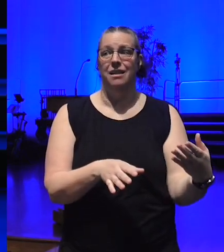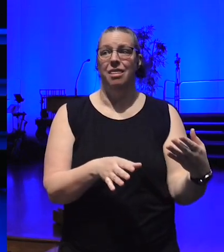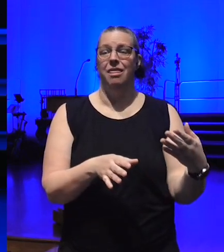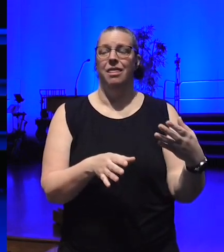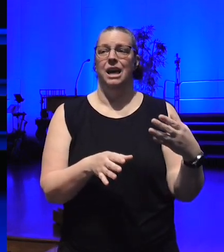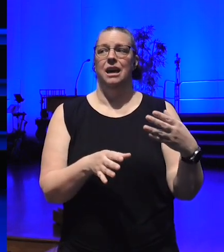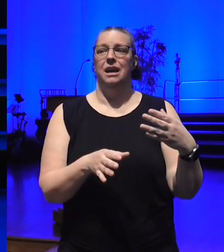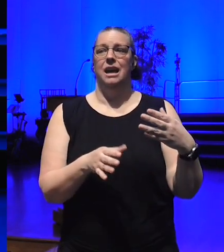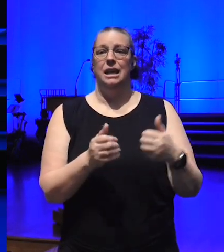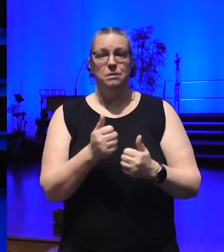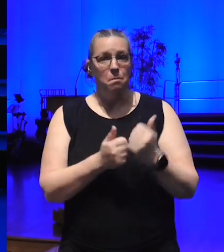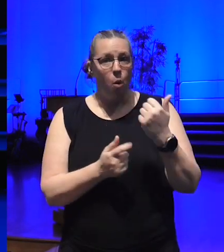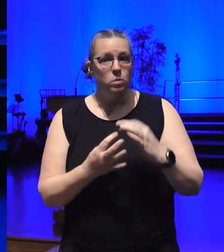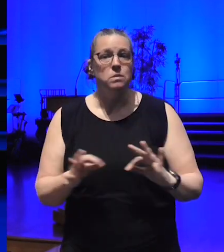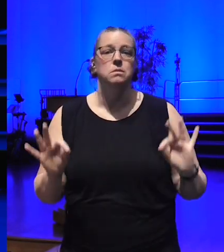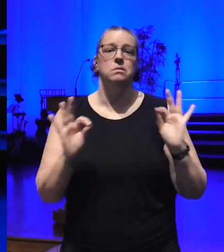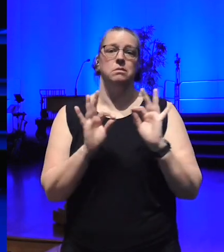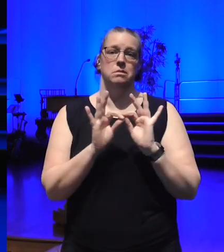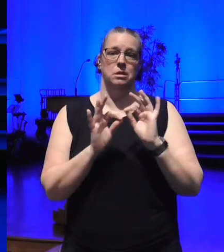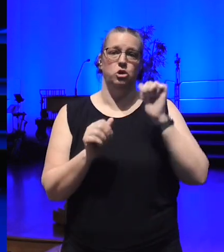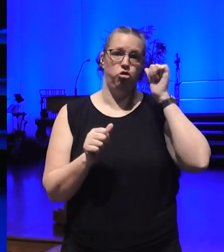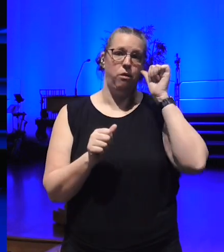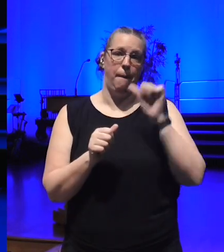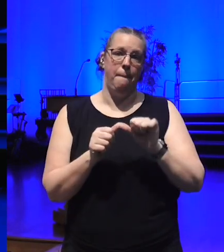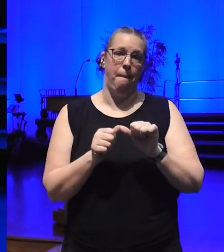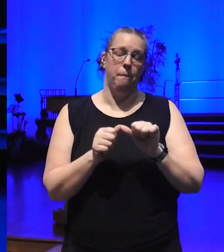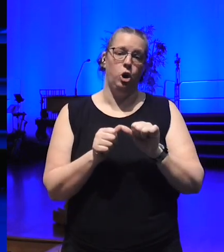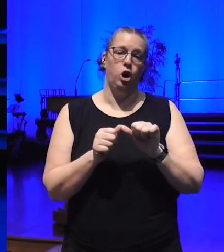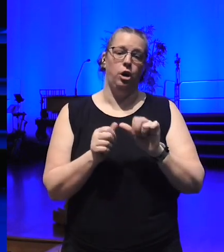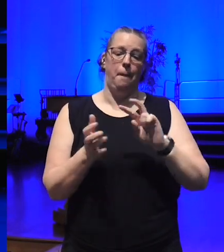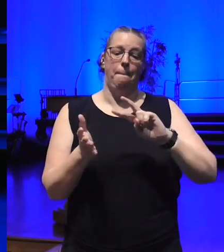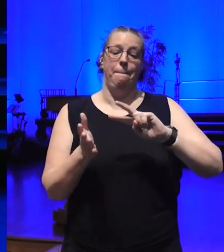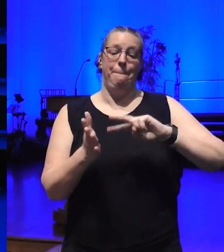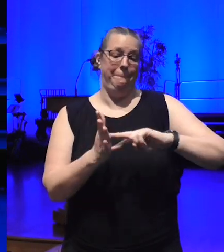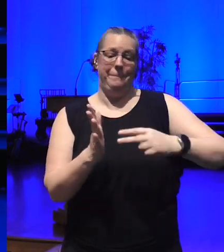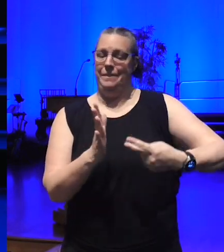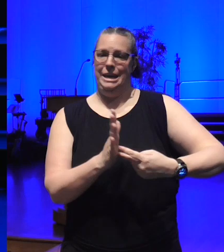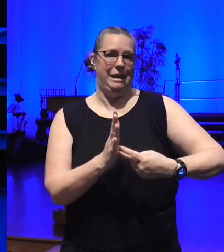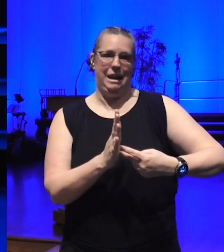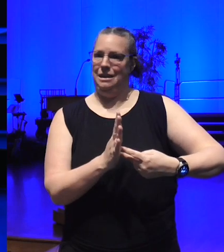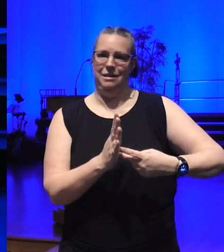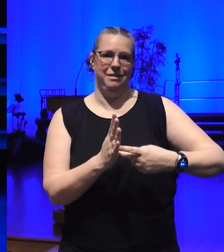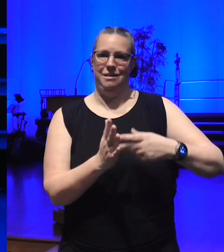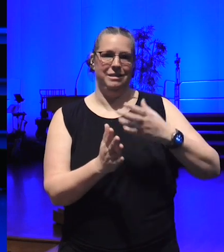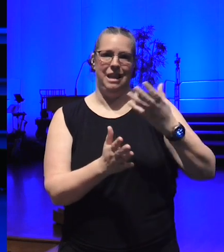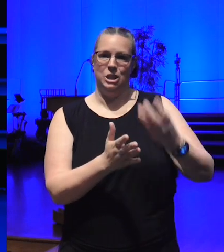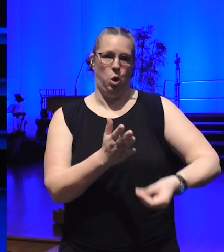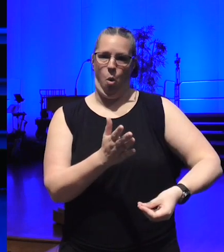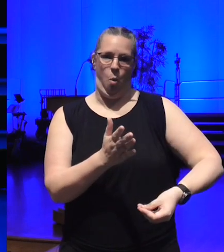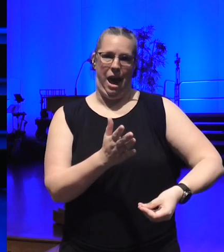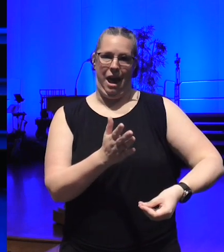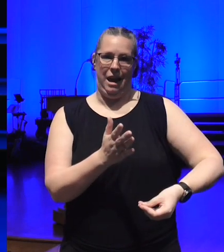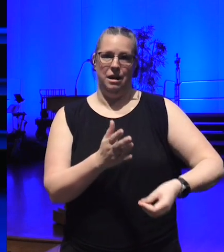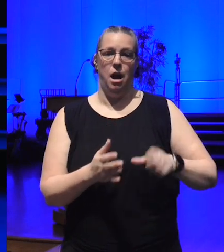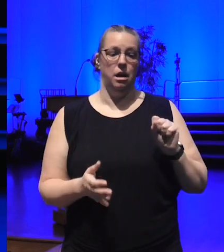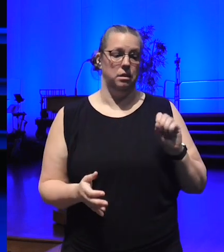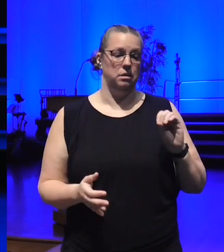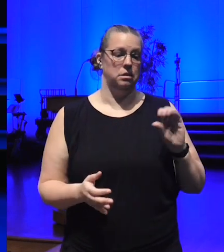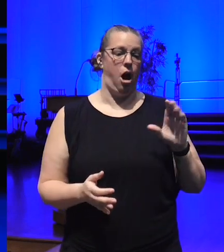is most essential to remember that meaning Never Dies as Socrates once said people talk